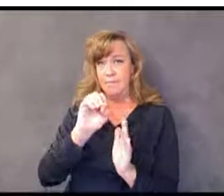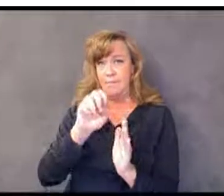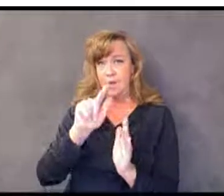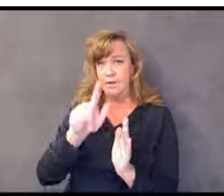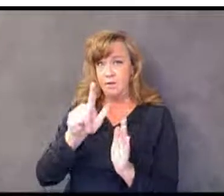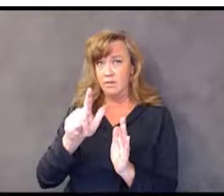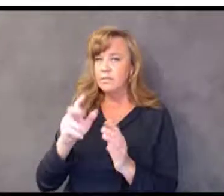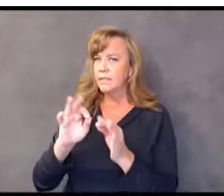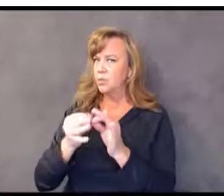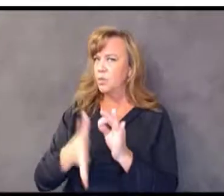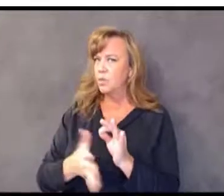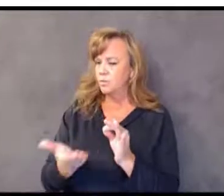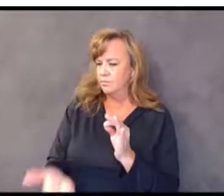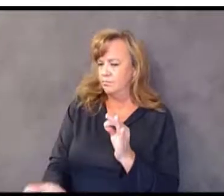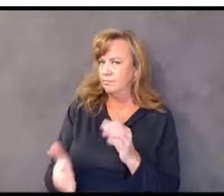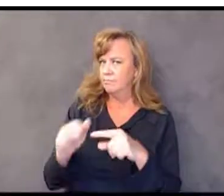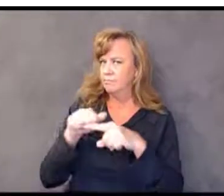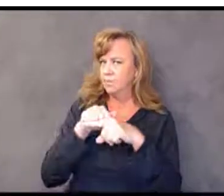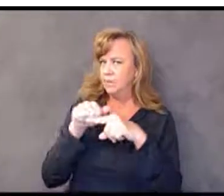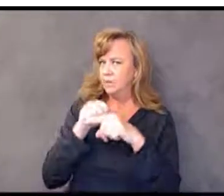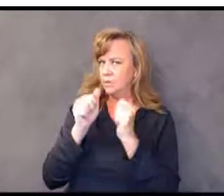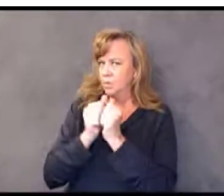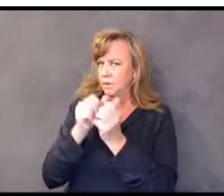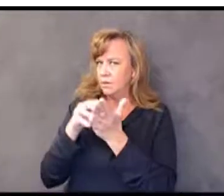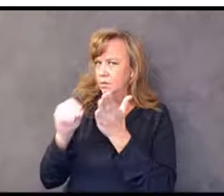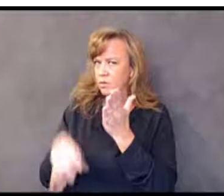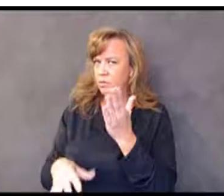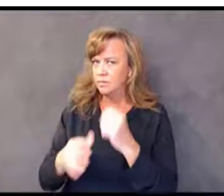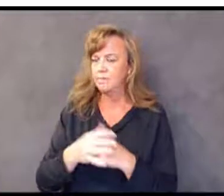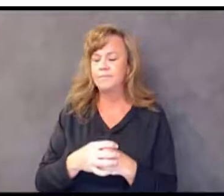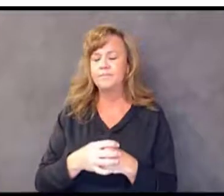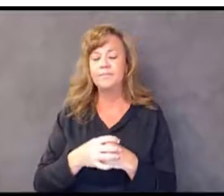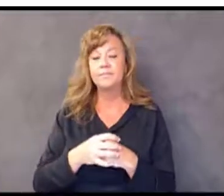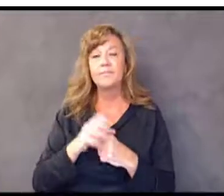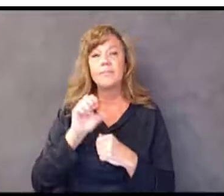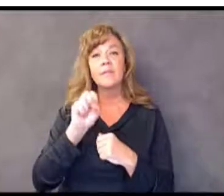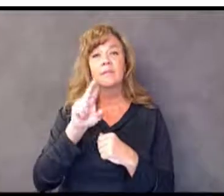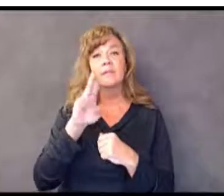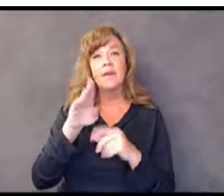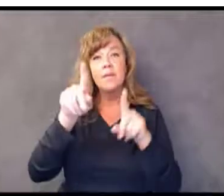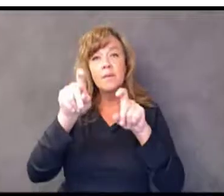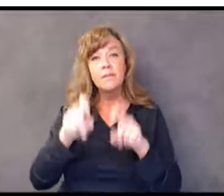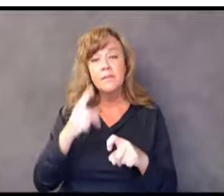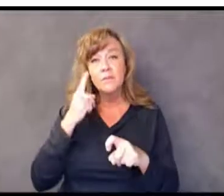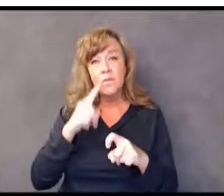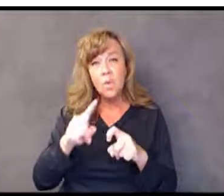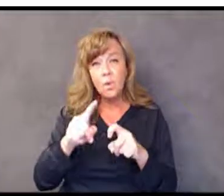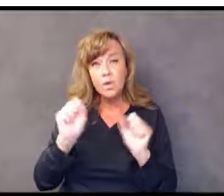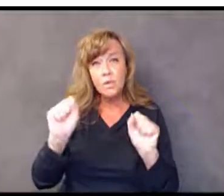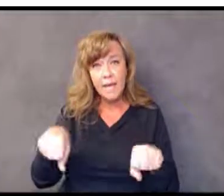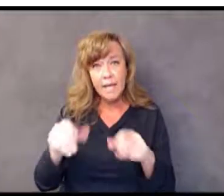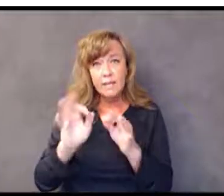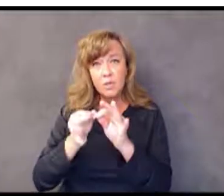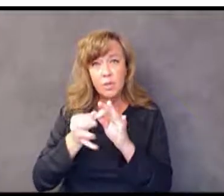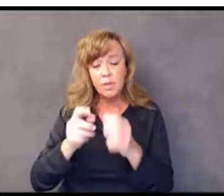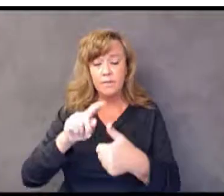Subtests where interpretation is allowable include:; Listening Comprehension, Phonemic